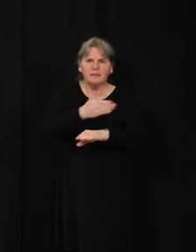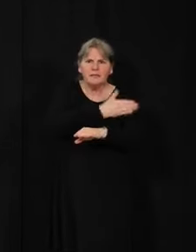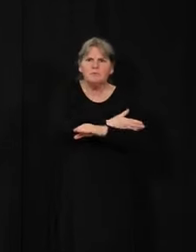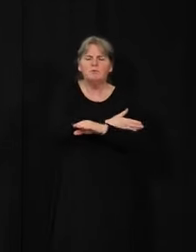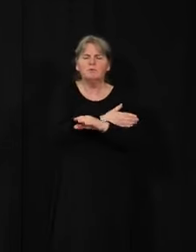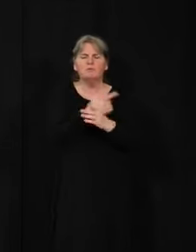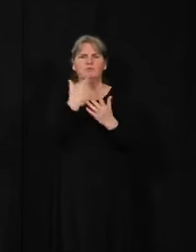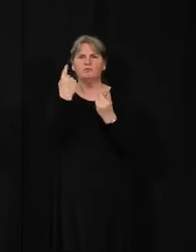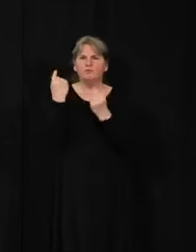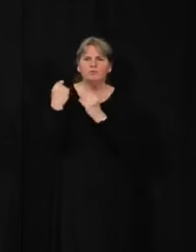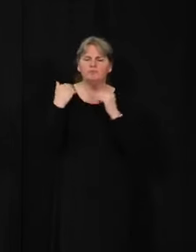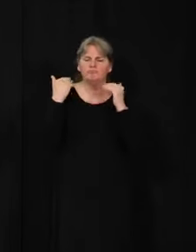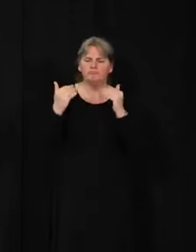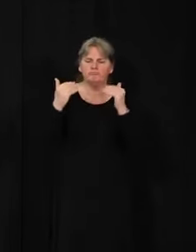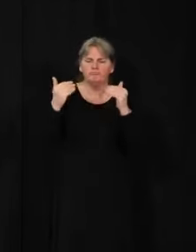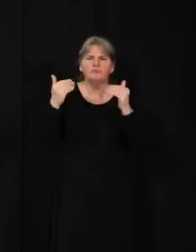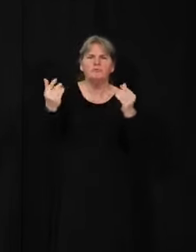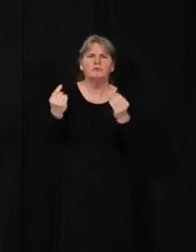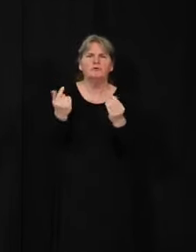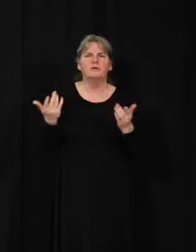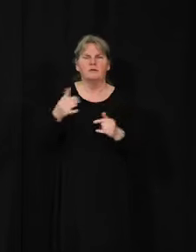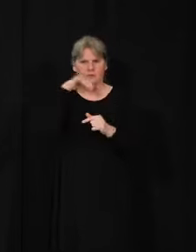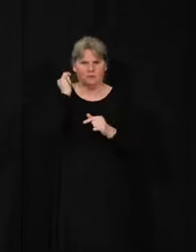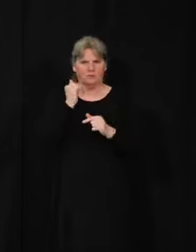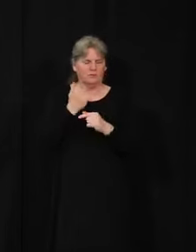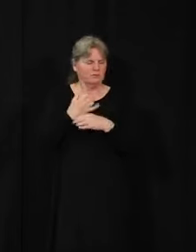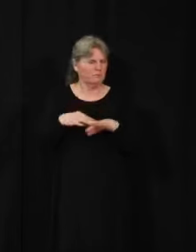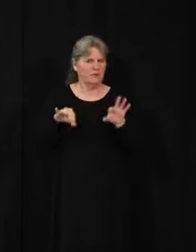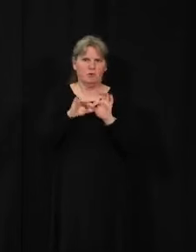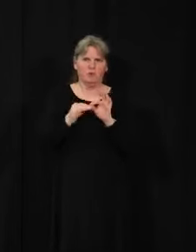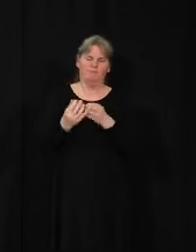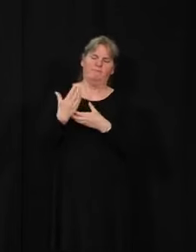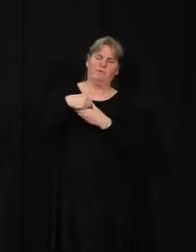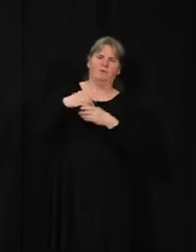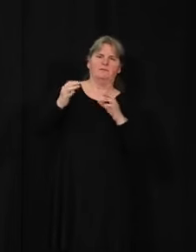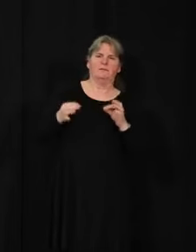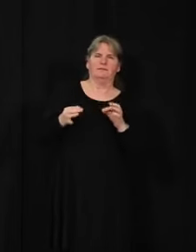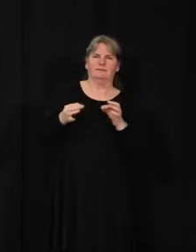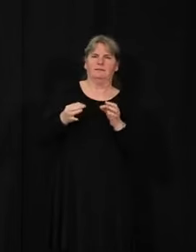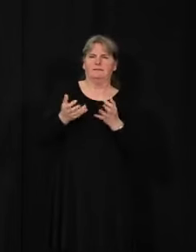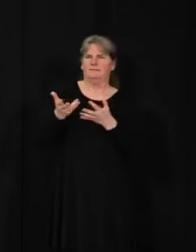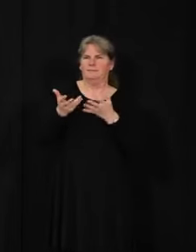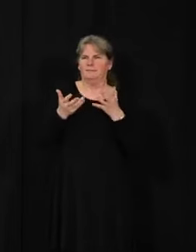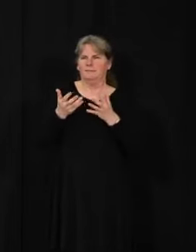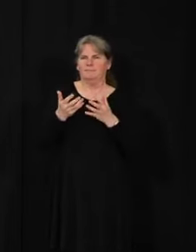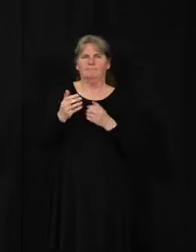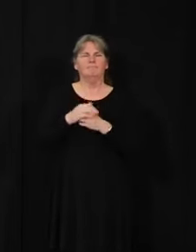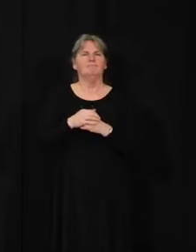Yukoners is utmost in our mind when we make these decisions. Thank you.